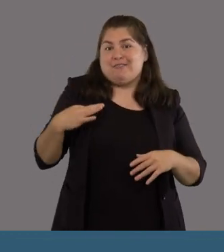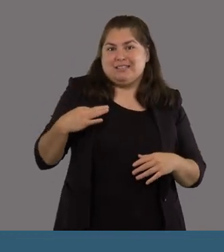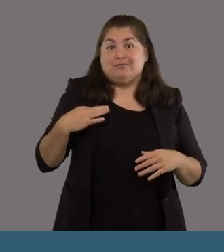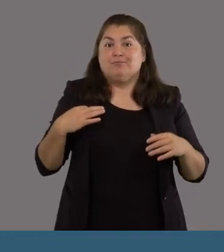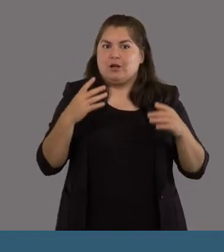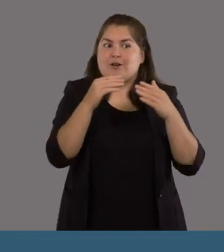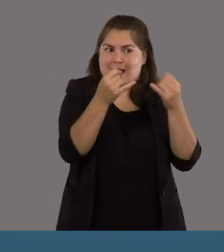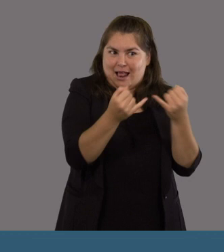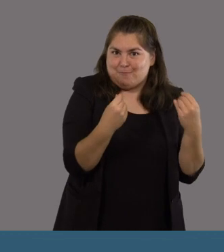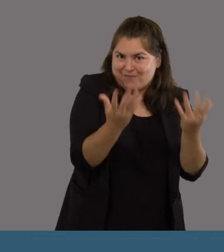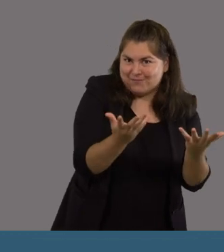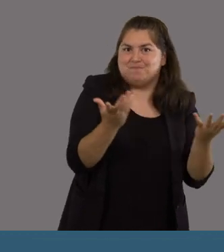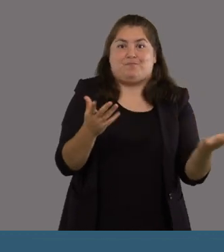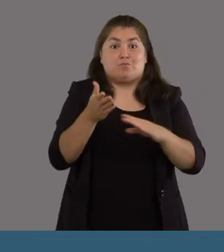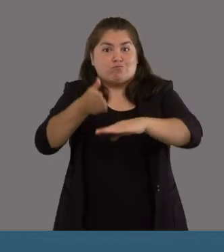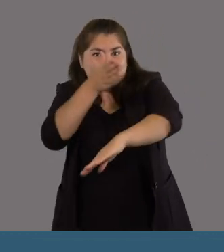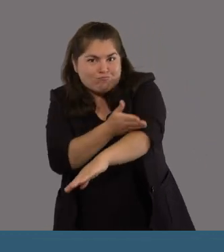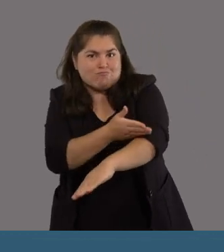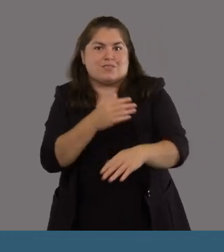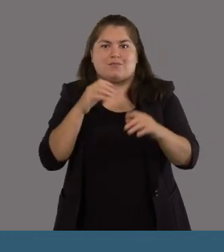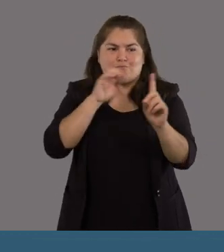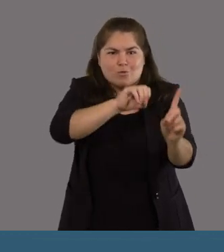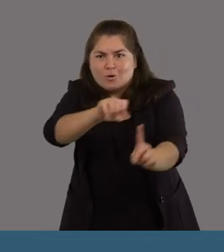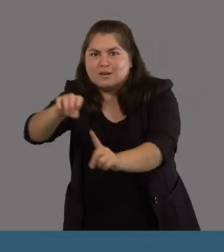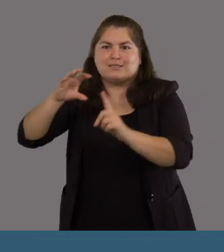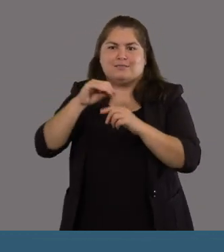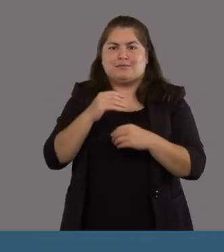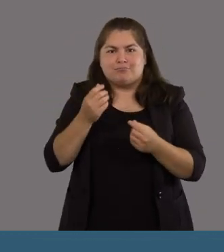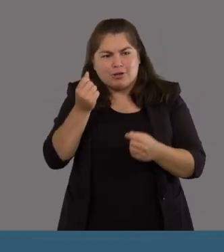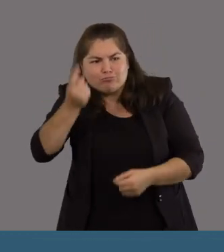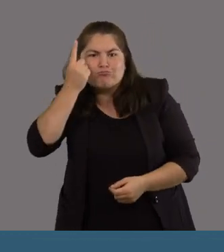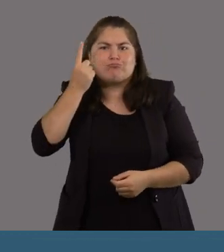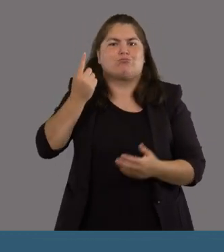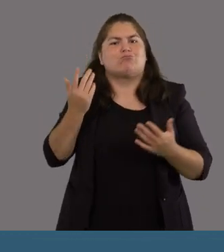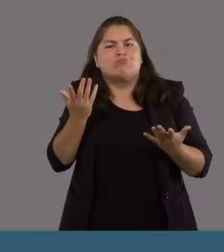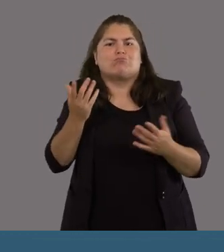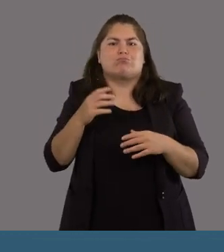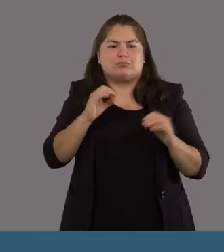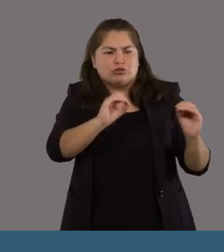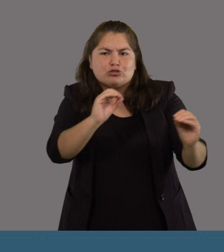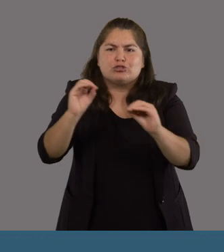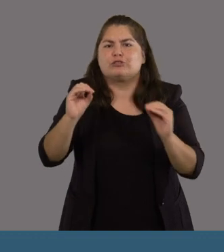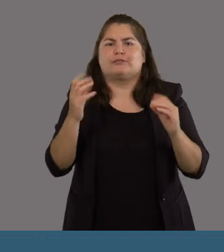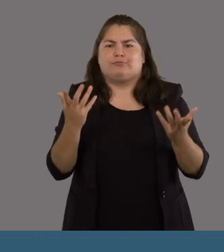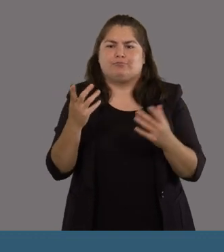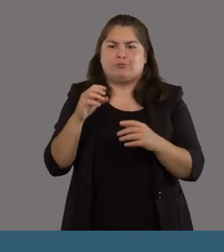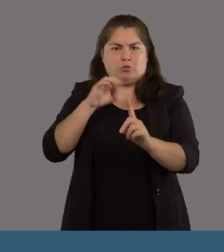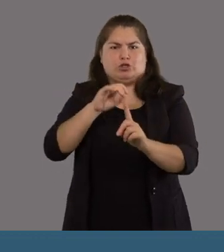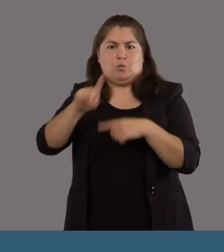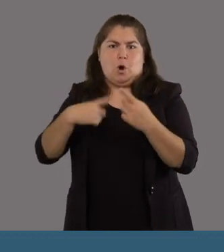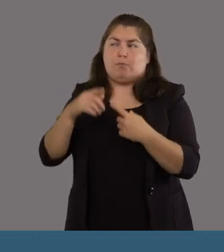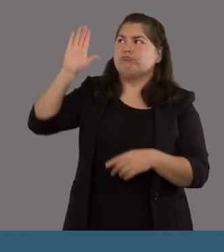application and guidelines, improve awareness and understanding of and education about the